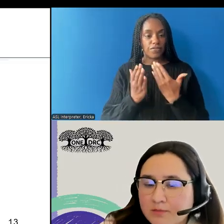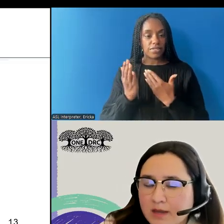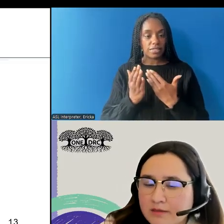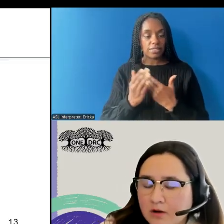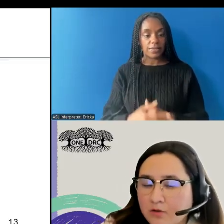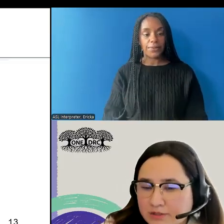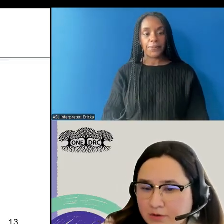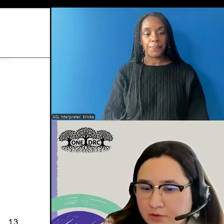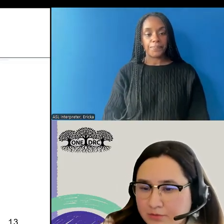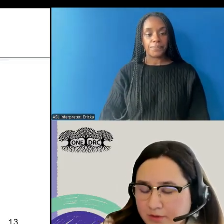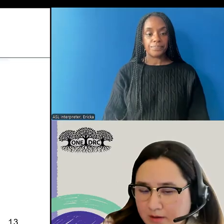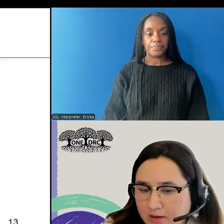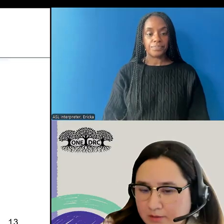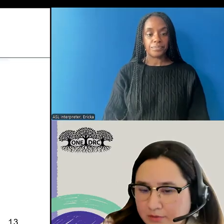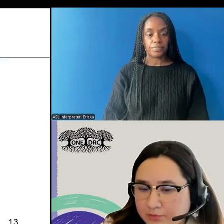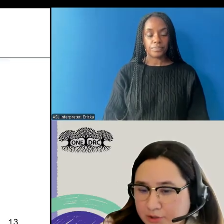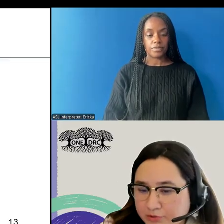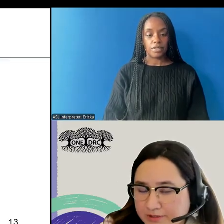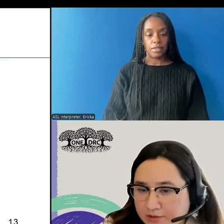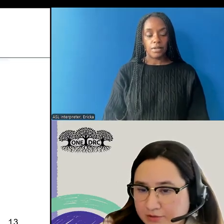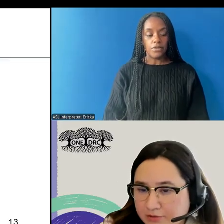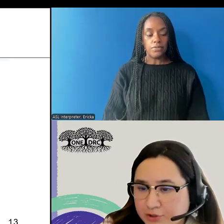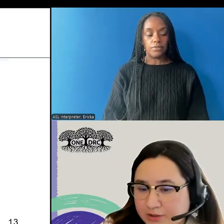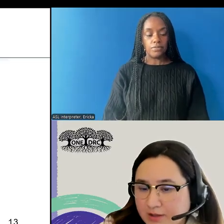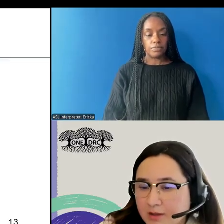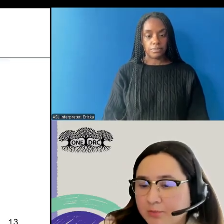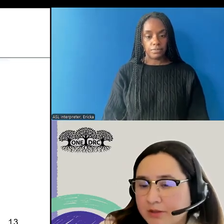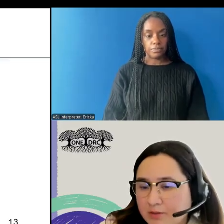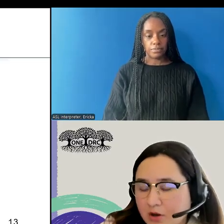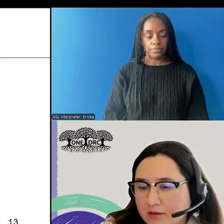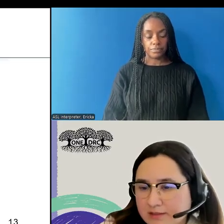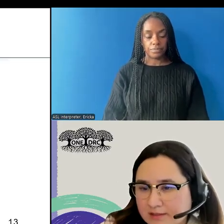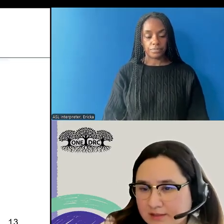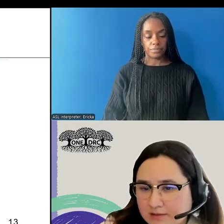And then also the regional centers should put the policy,